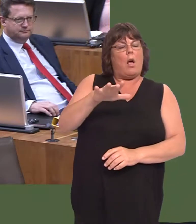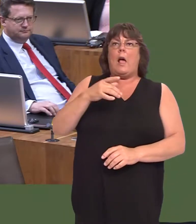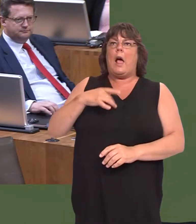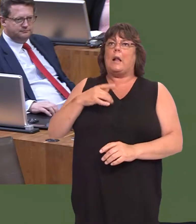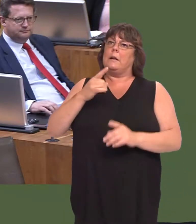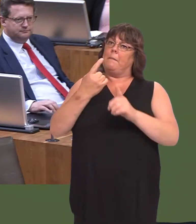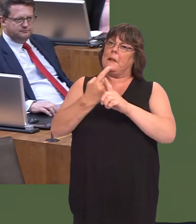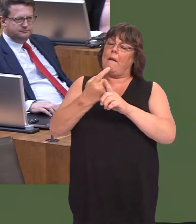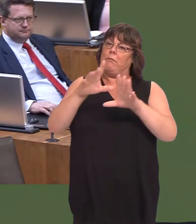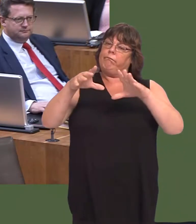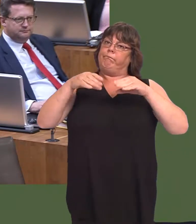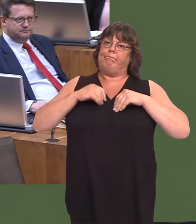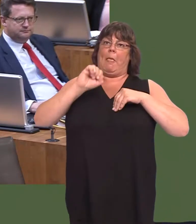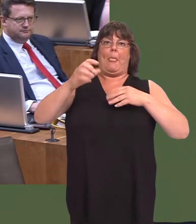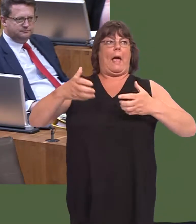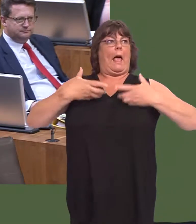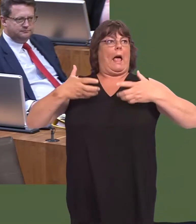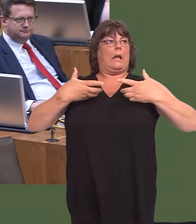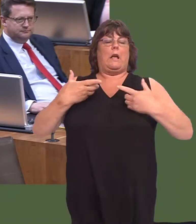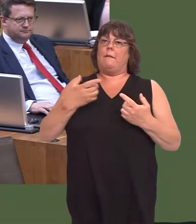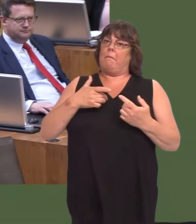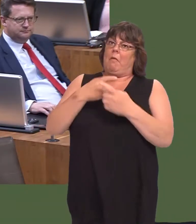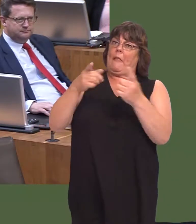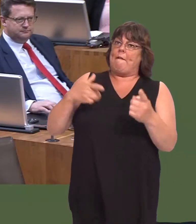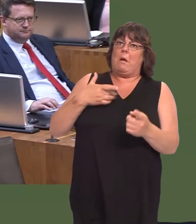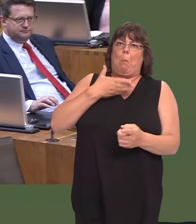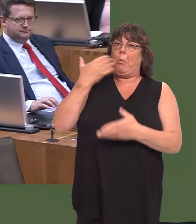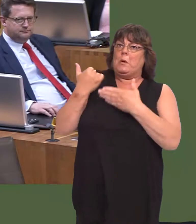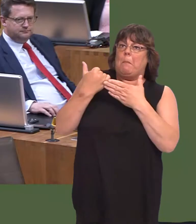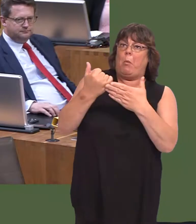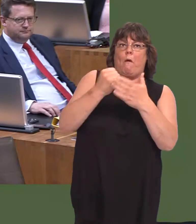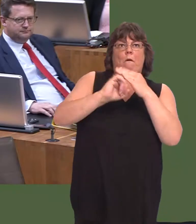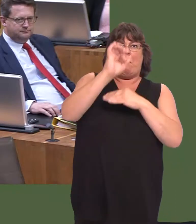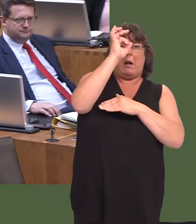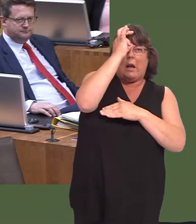many who felt that, at the time, they werenít being given sufficient support, whether it was by local government or central Government.